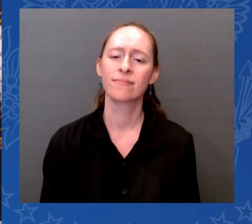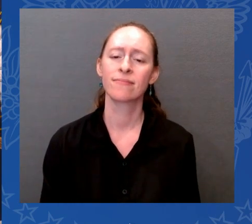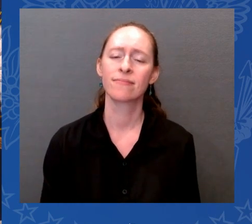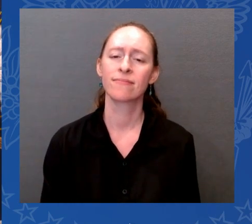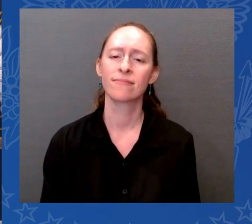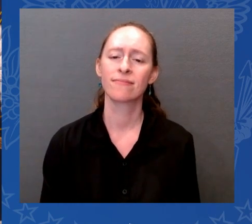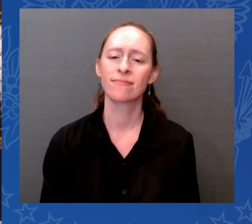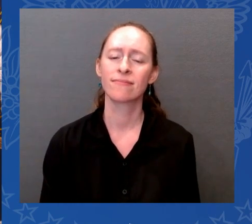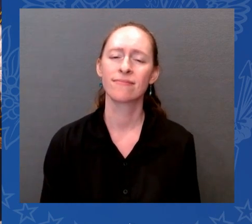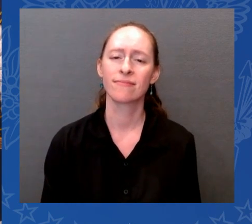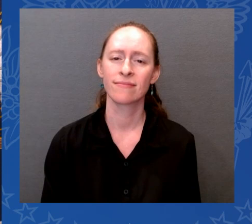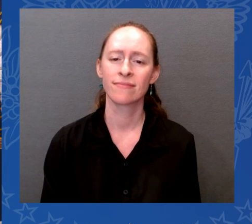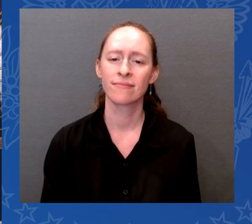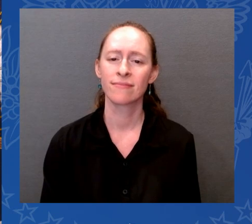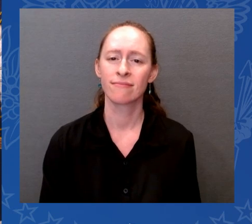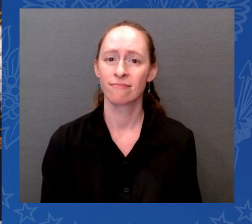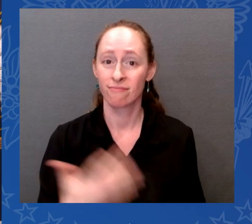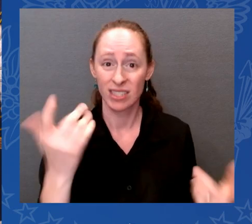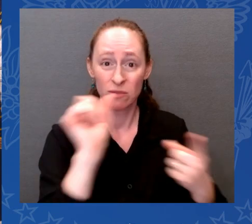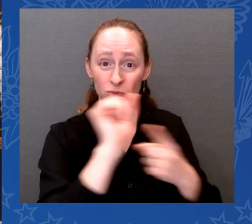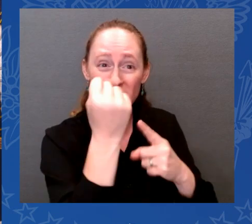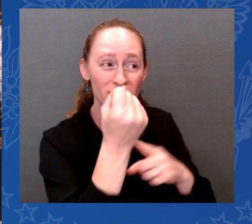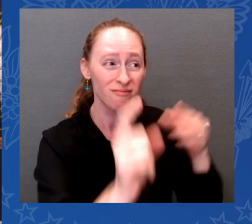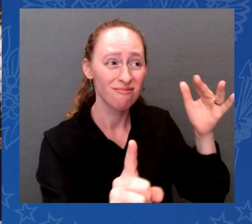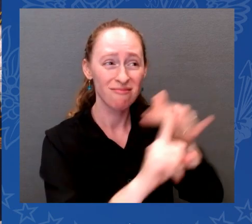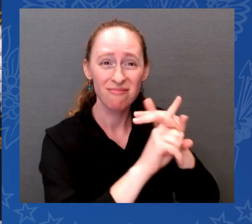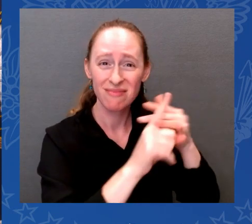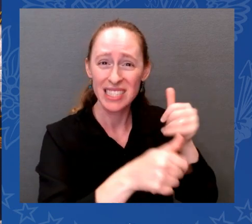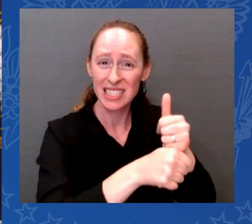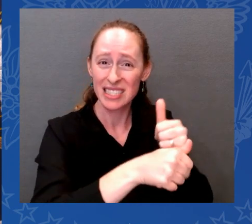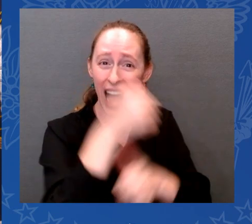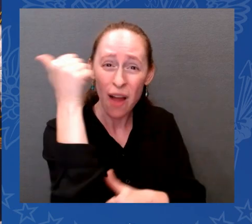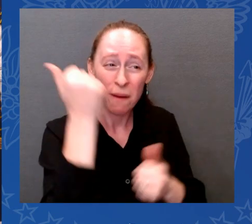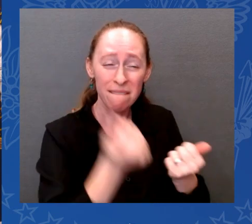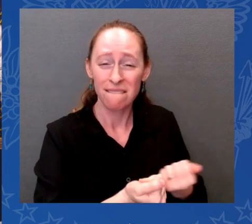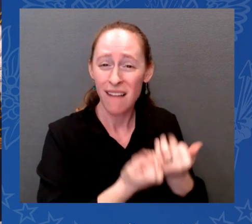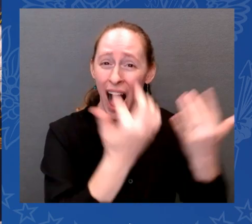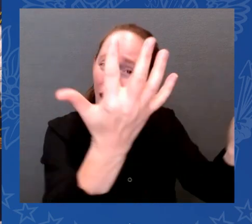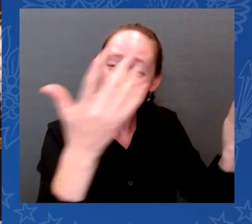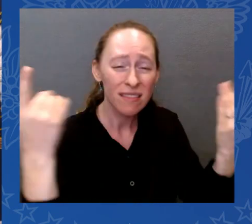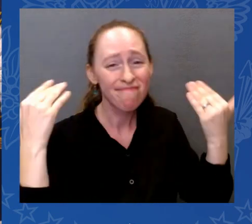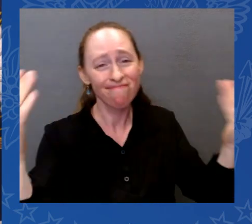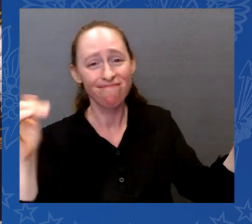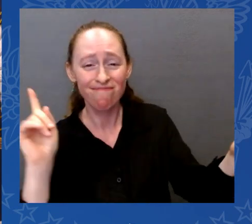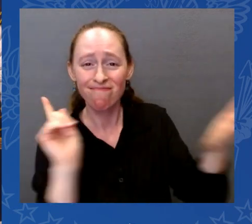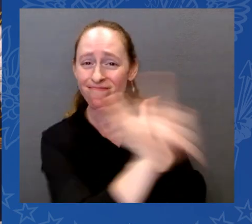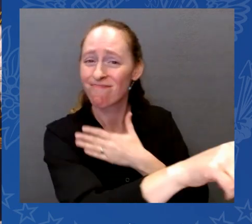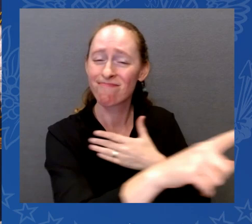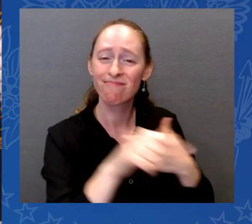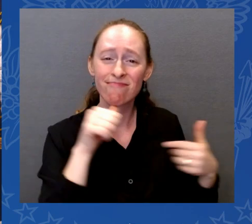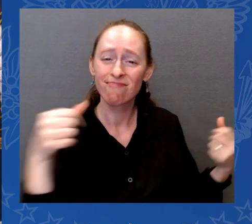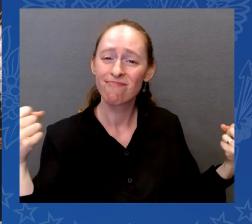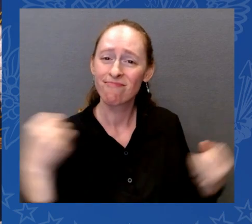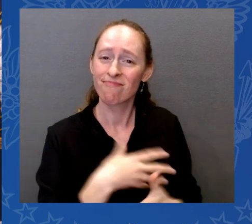and not away from them when that fire bell rings. And you -- look, you know, many of you -- many of you heard me say before: